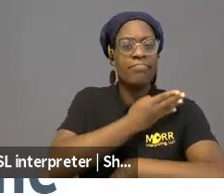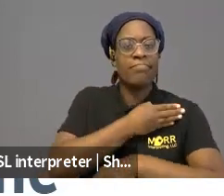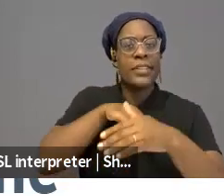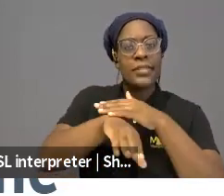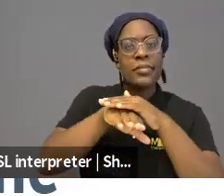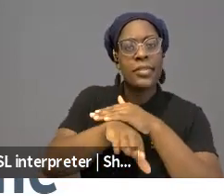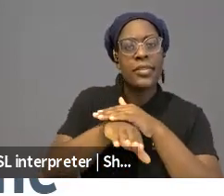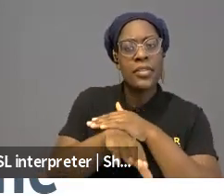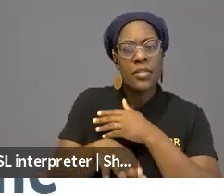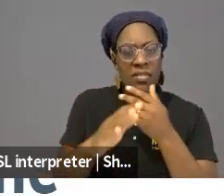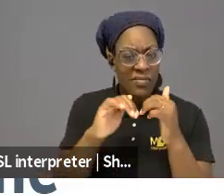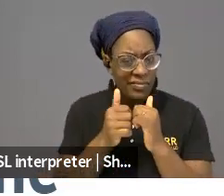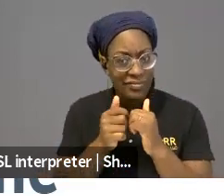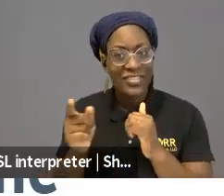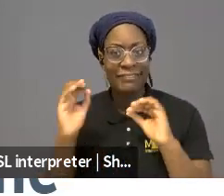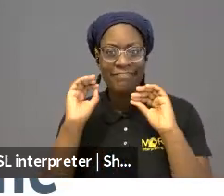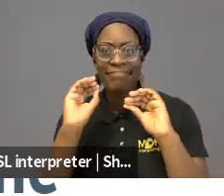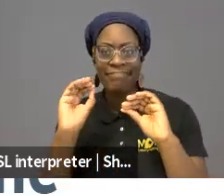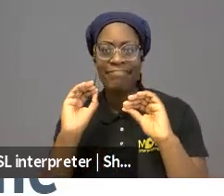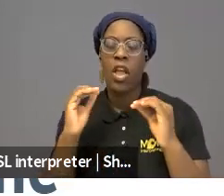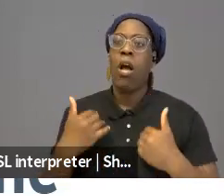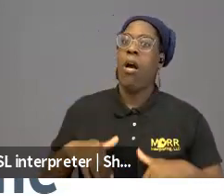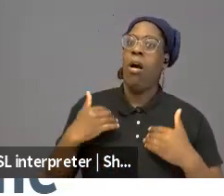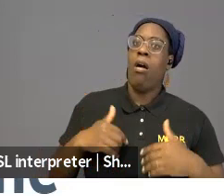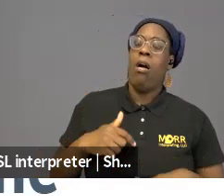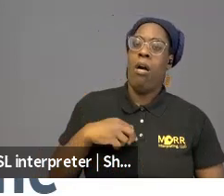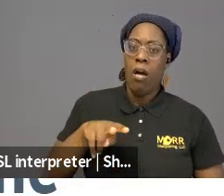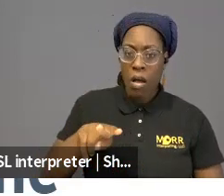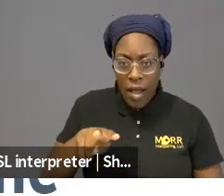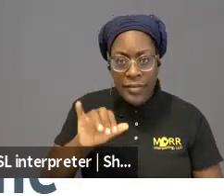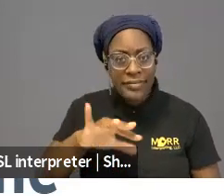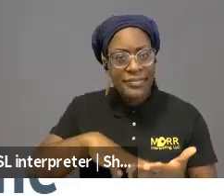And the tutors that are working on our help docs this year have actually watched the webinar and